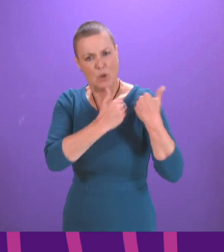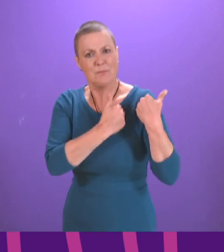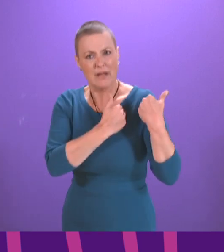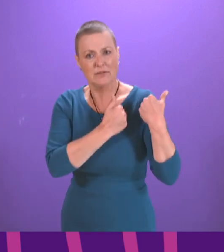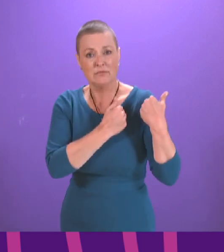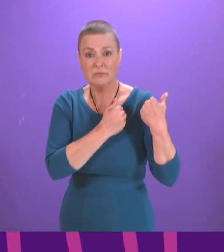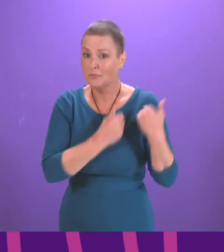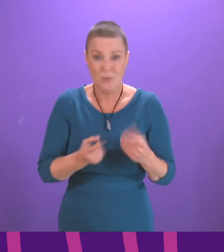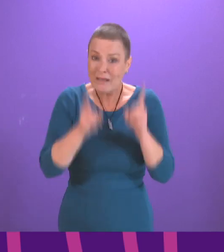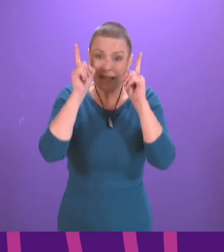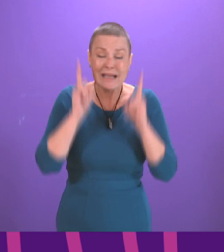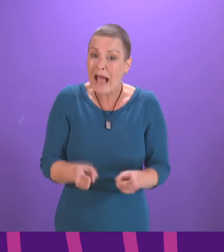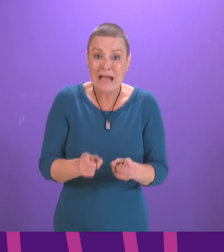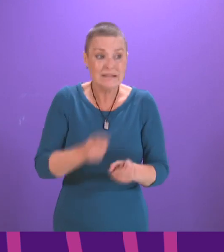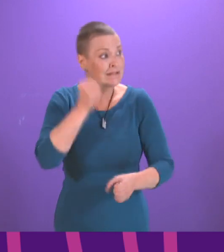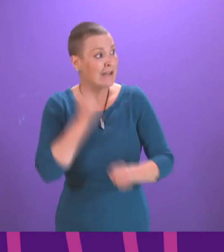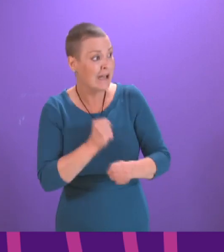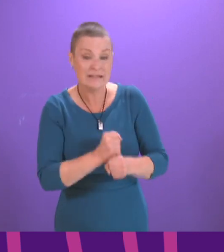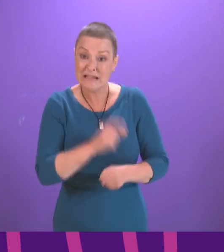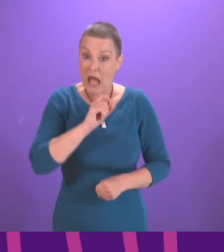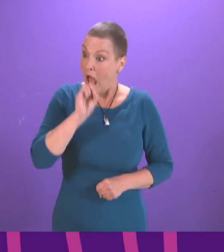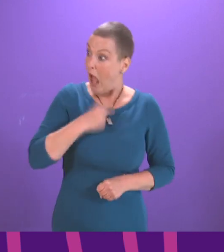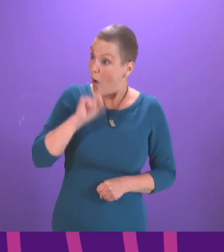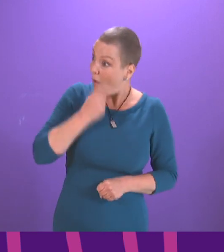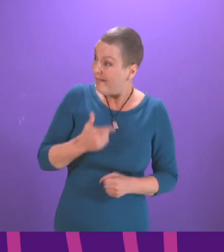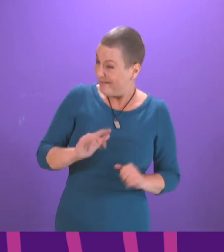responsibility. None of us can guarantee that we will not get or transmit the virus, but